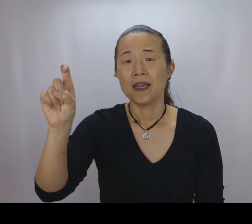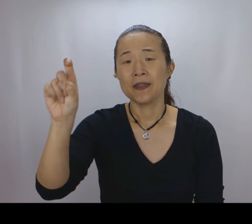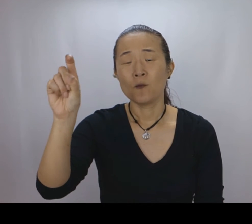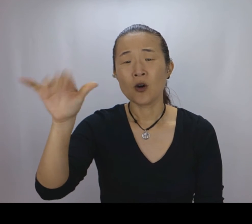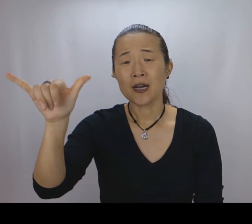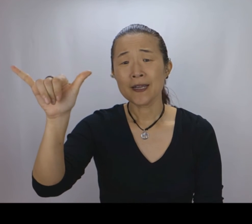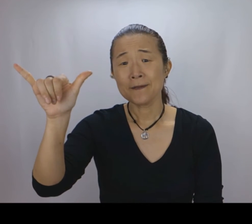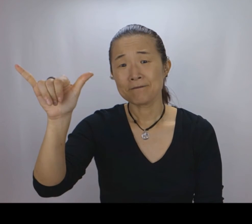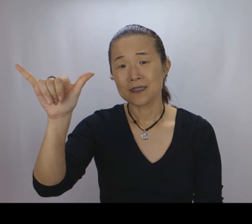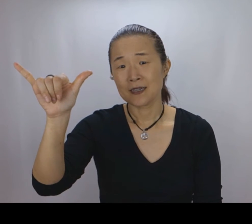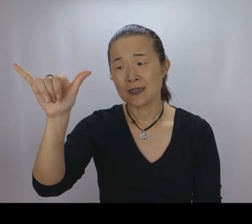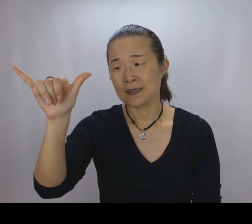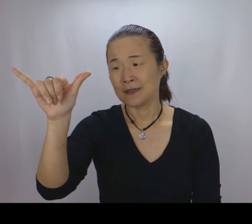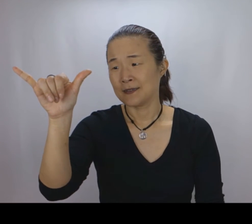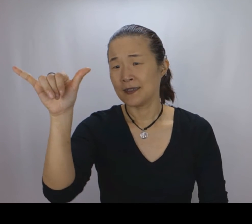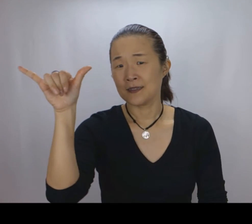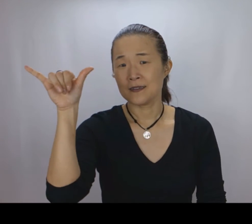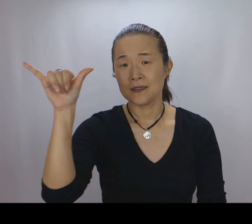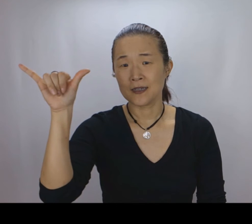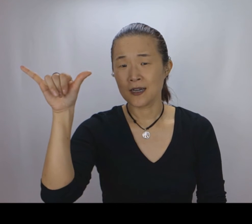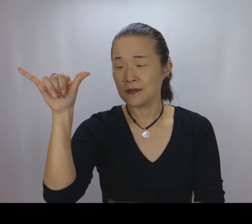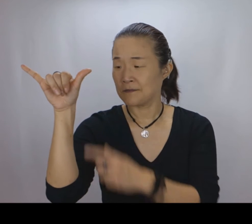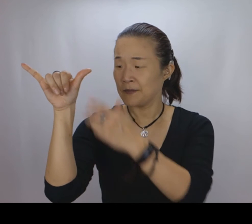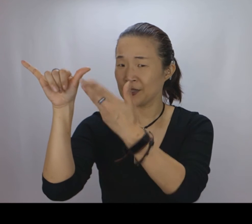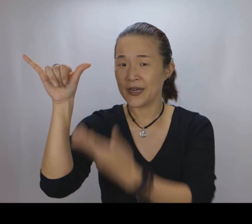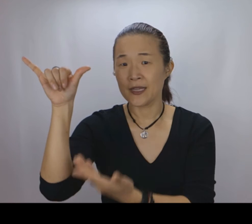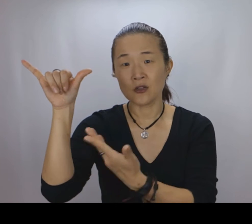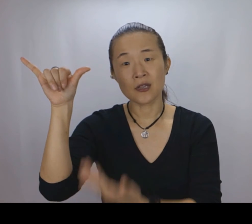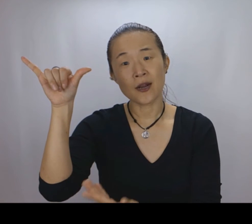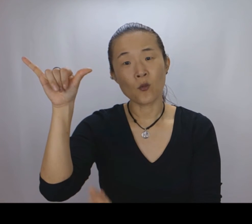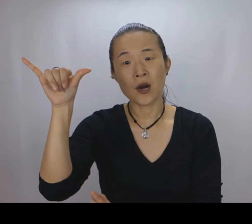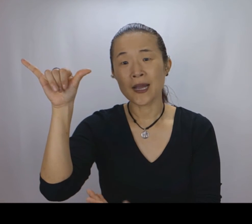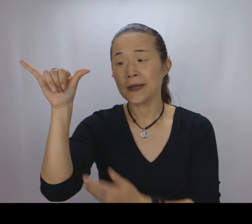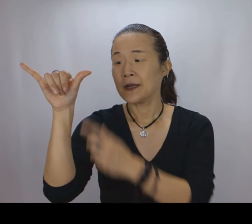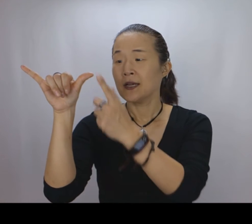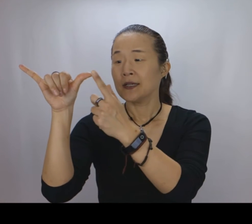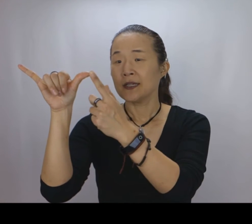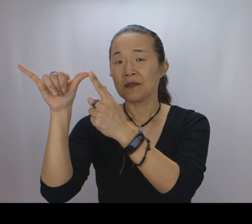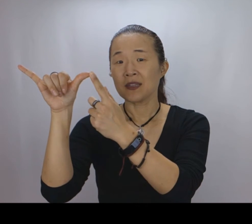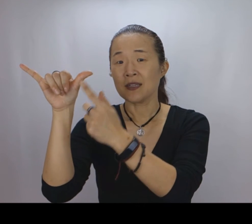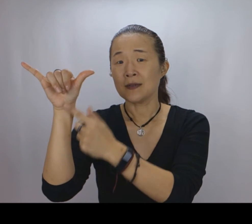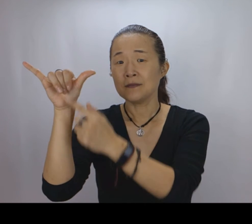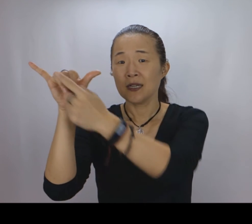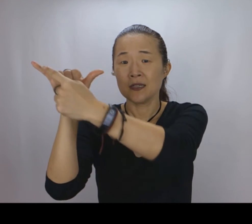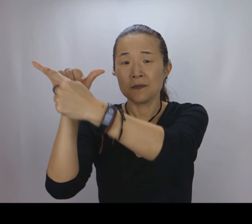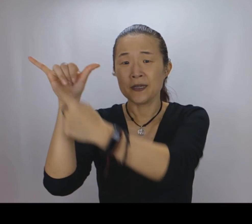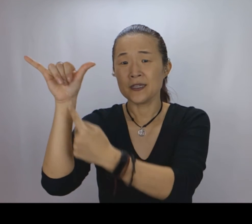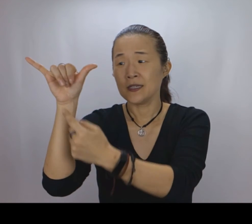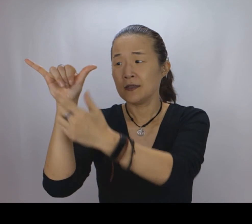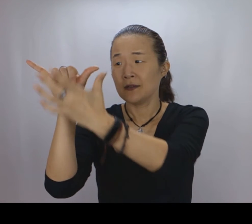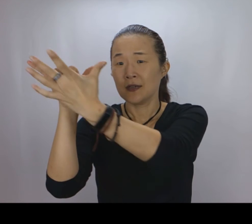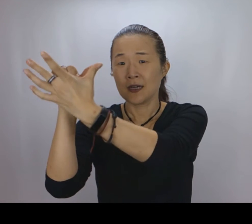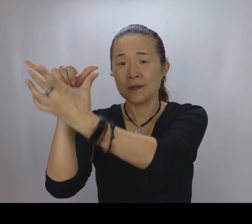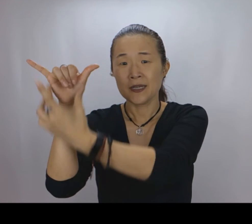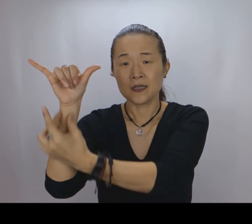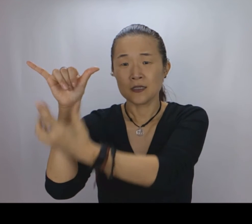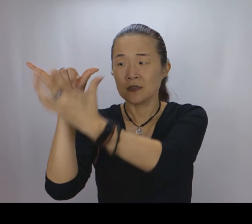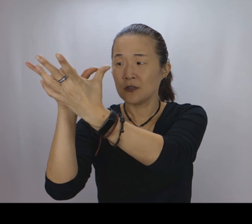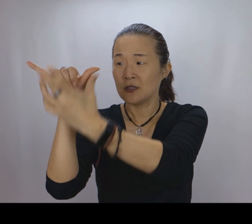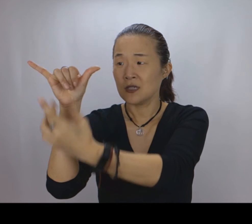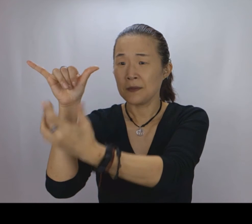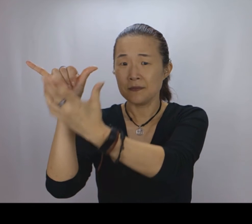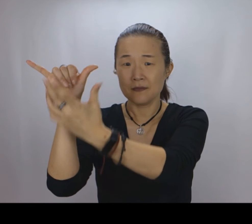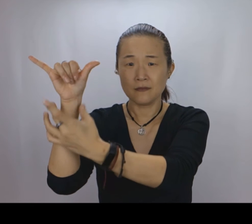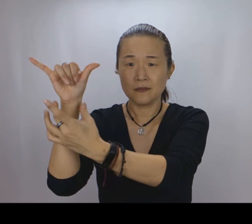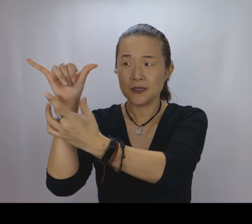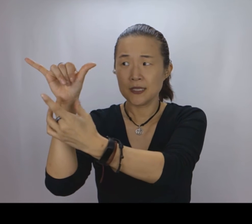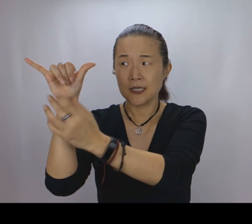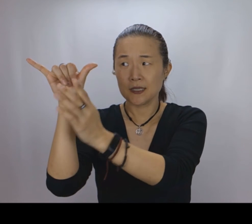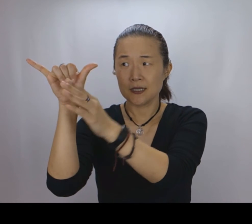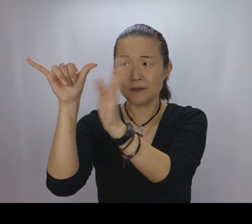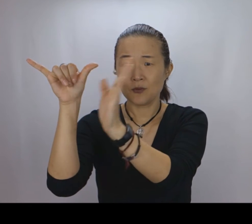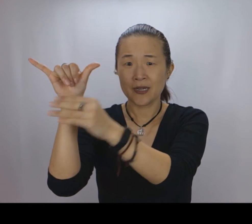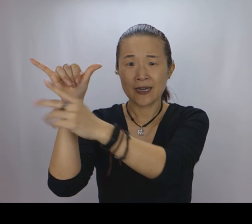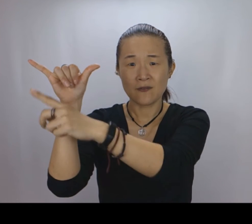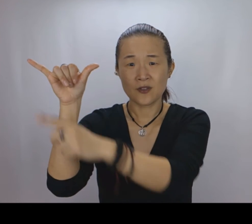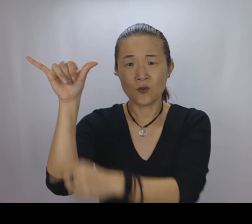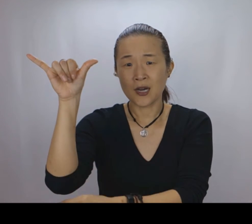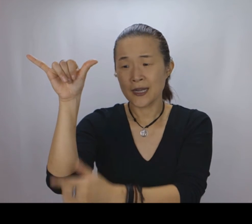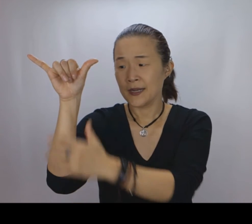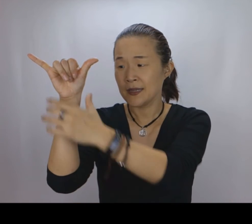And then "Y" you kind of makes your hand look like a "Y." The thumb and the pinky kind of making the two top sticks pointing out for the "Y"